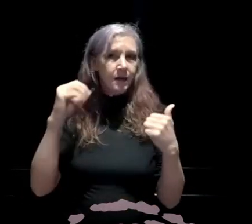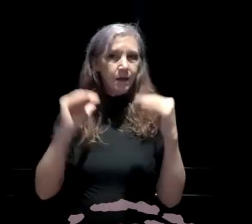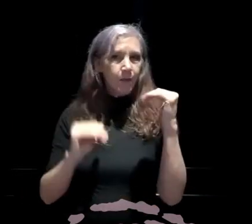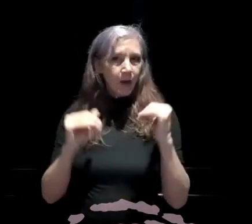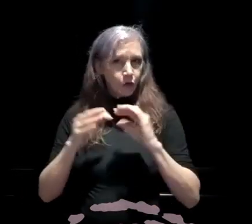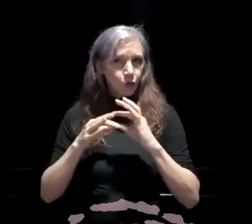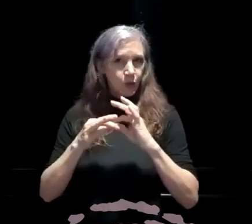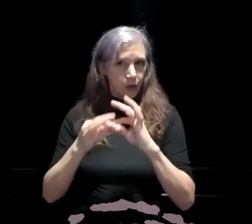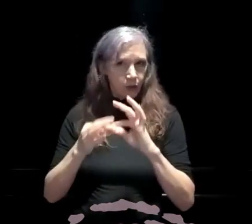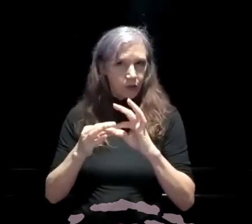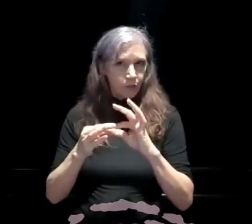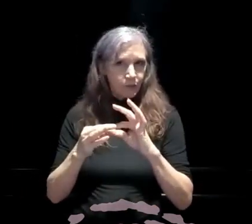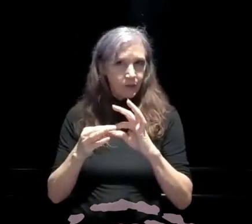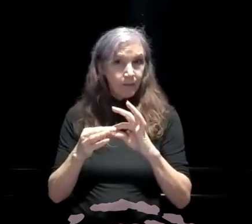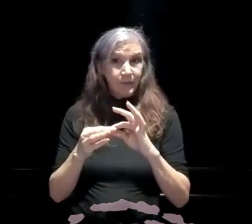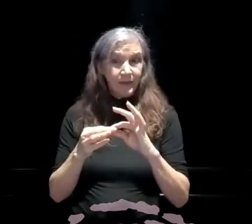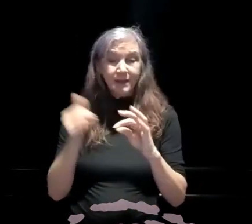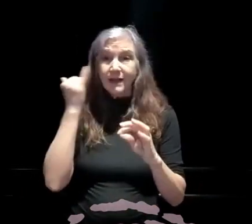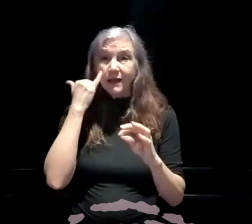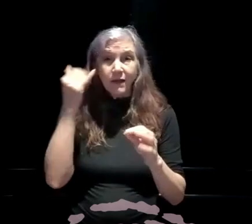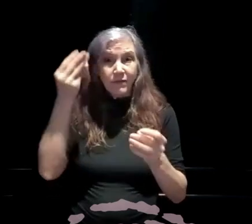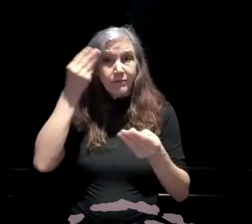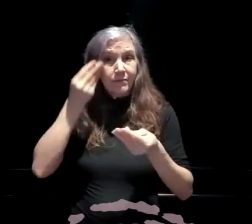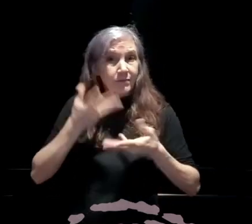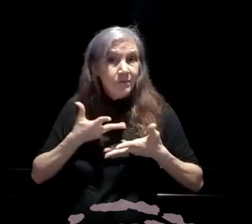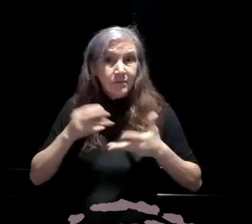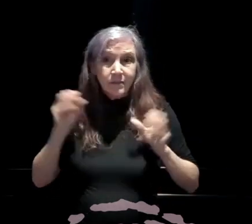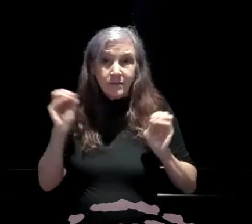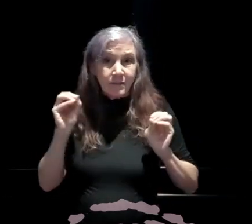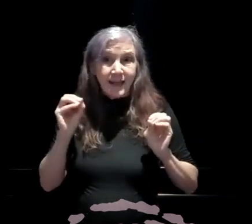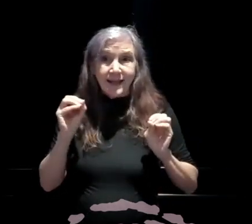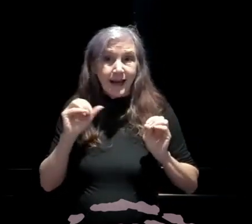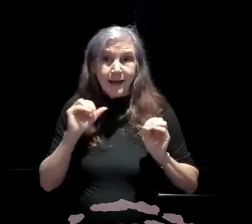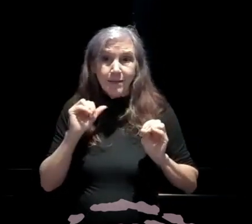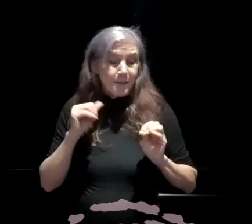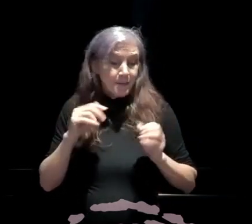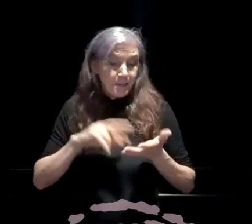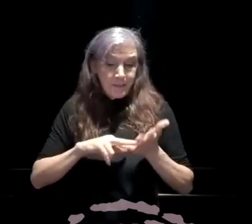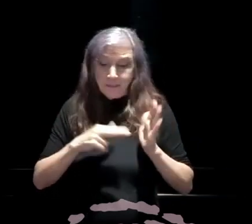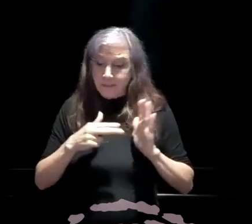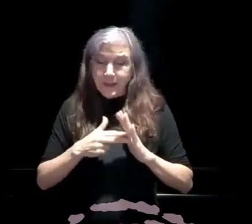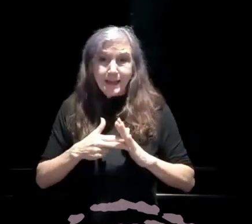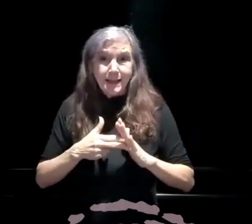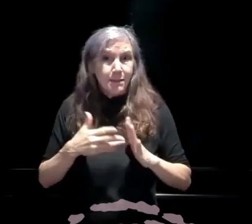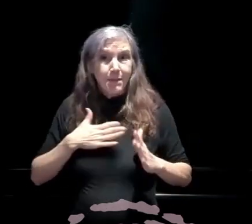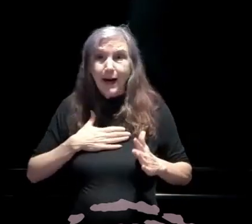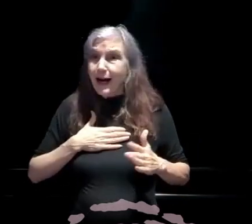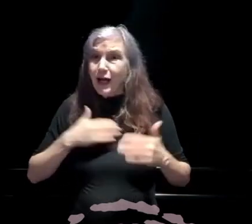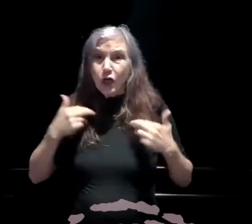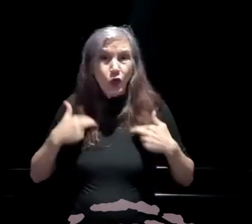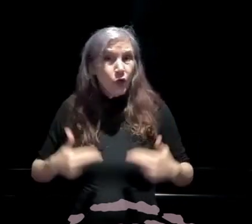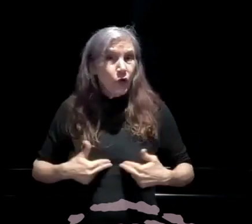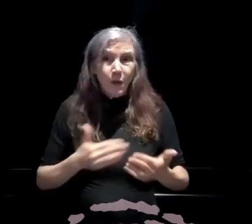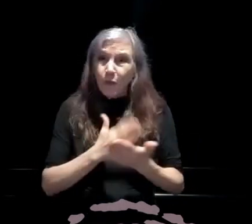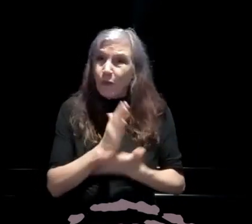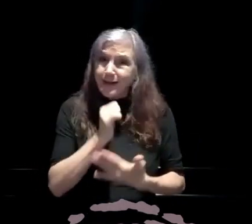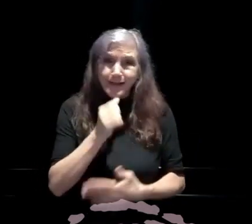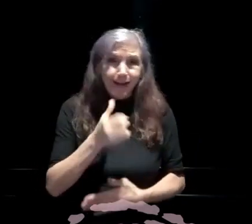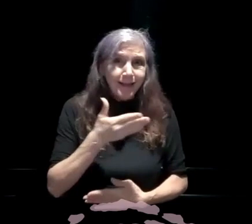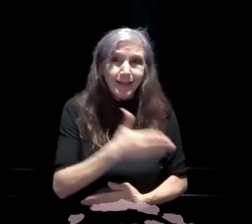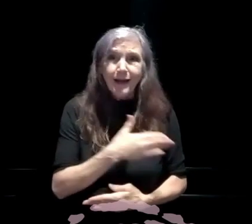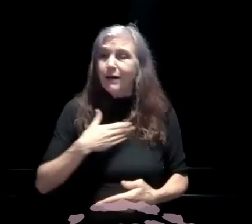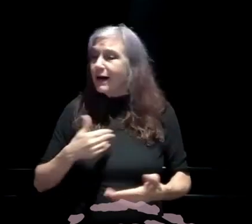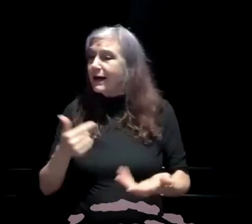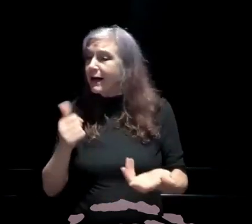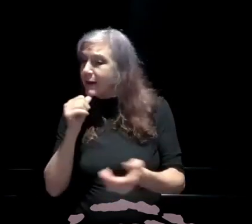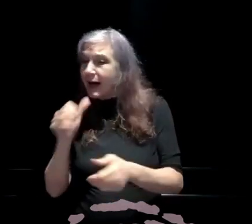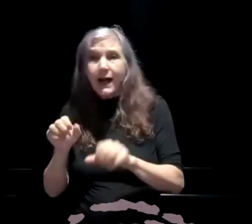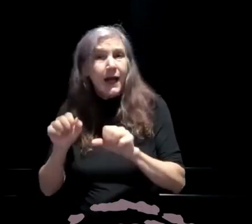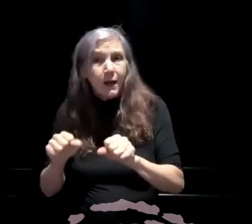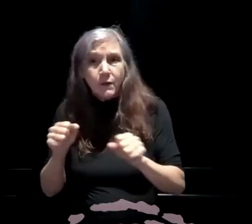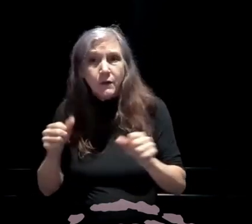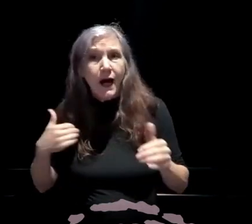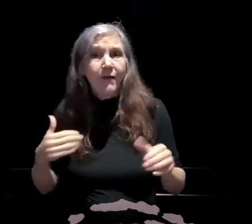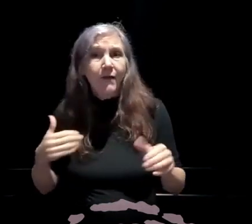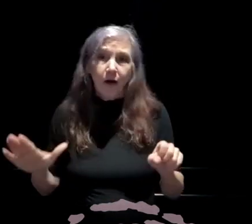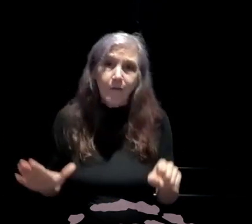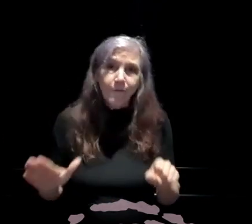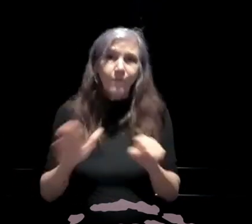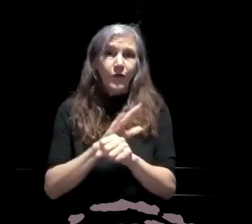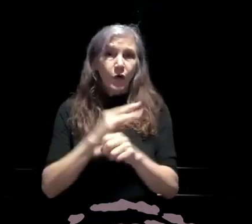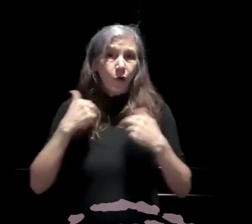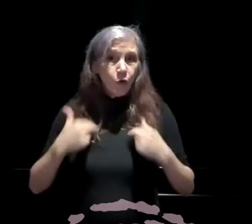Because again in the absence of that information it is not only a denial of our human right But it's a denial of our ability to be able to live a full human experience.